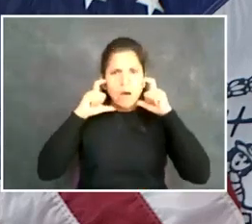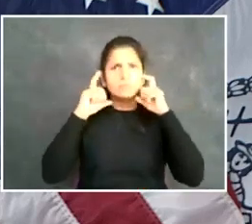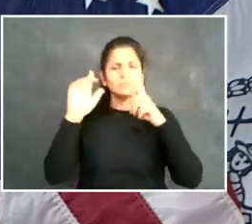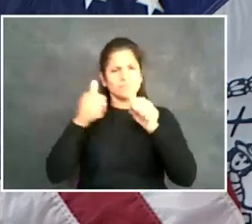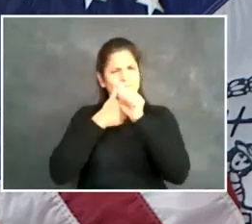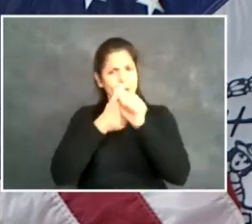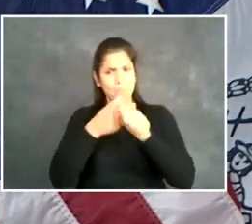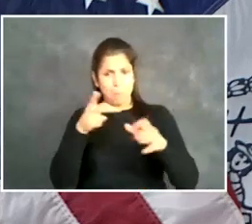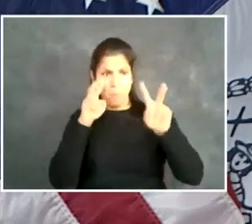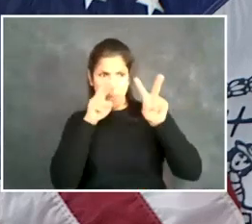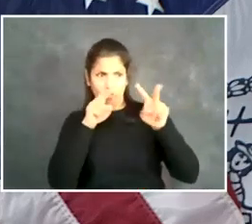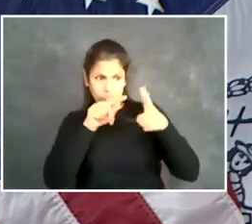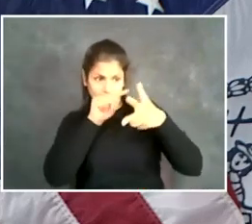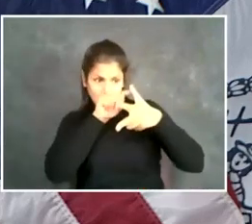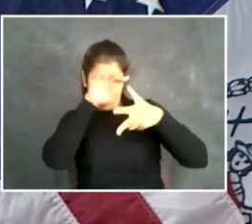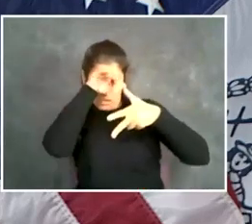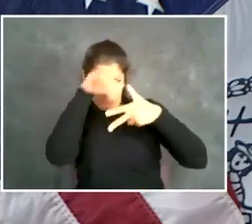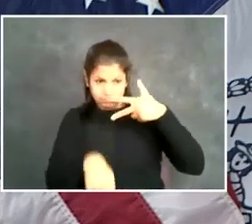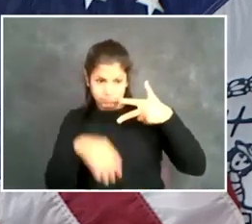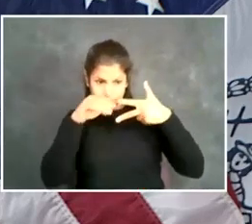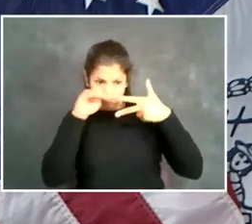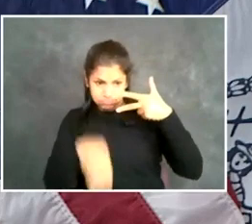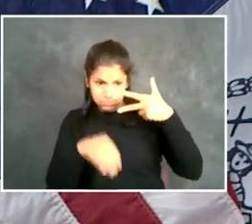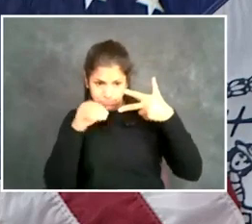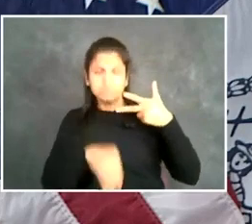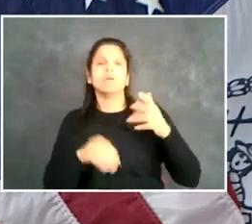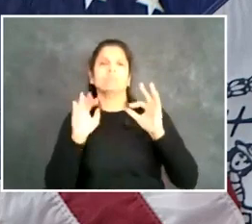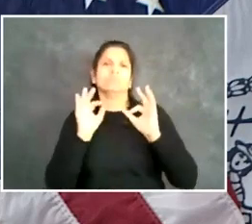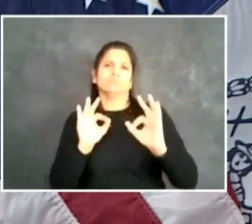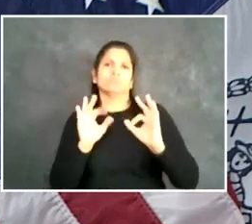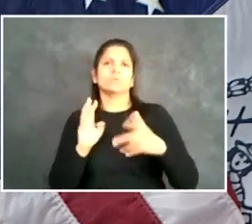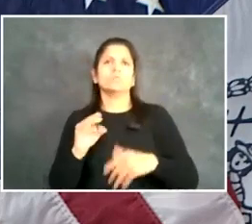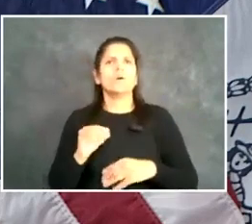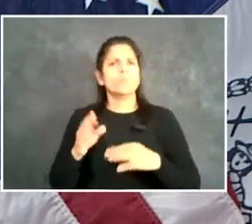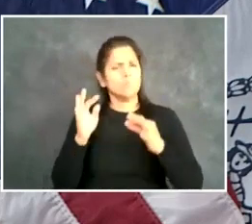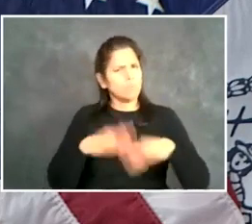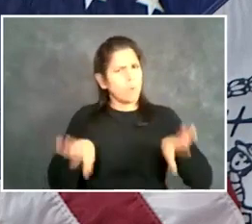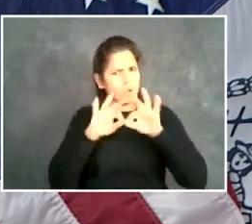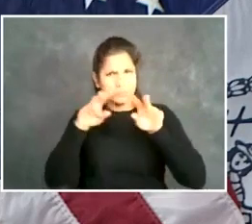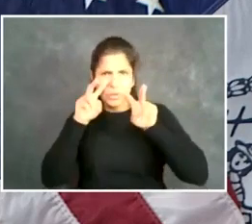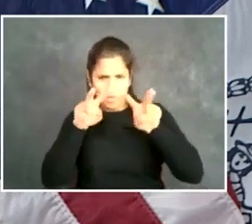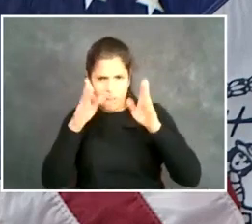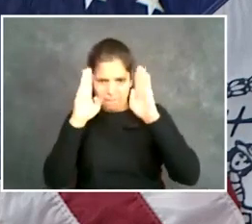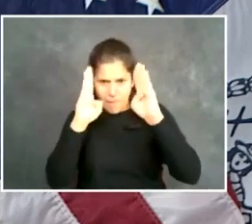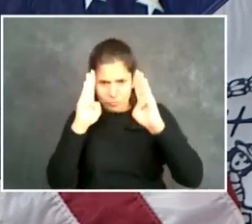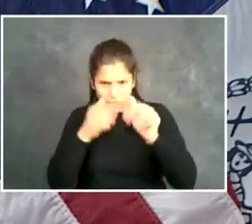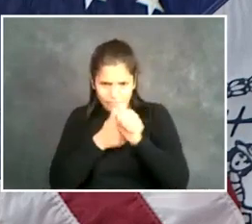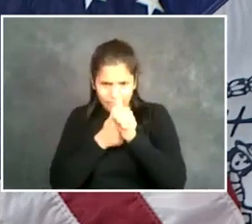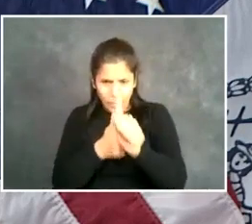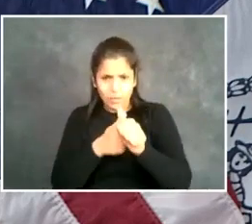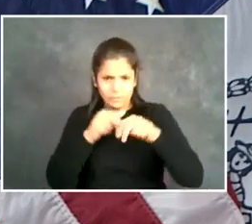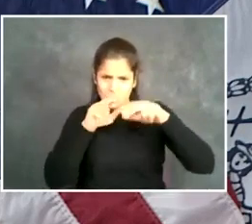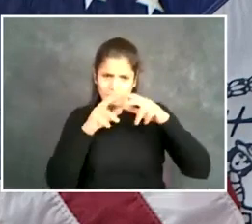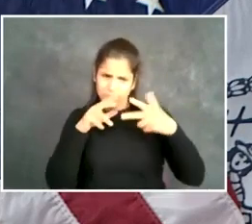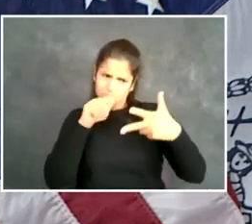WRONG DIRECTION. UNLESS THERE IS SOMEONE OUT THERE THAT WANTS TO DELAY THE RESTART AND WANTS TO SEE THIS